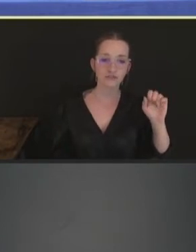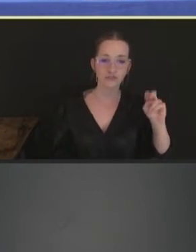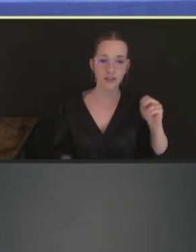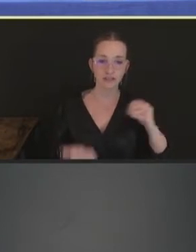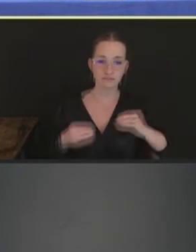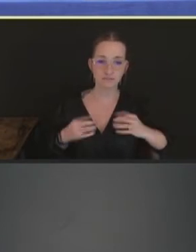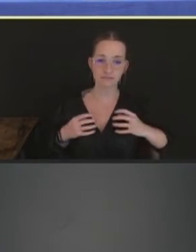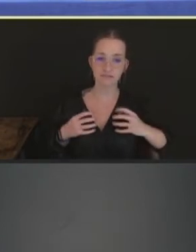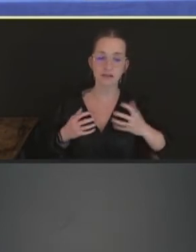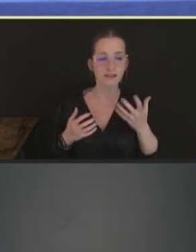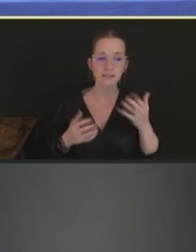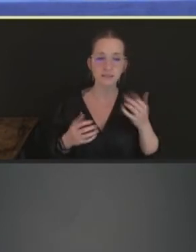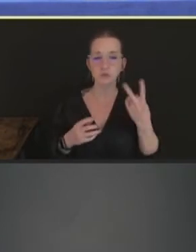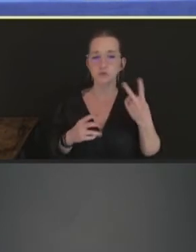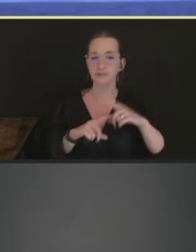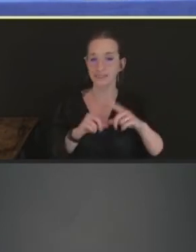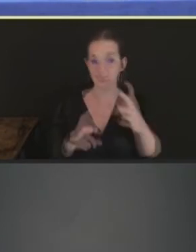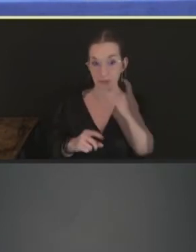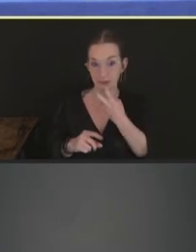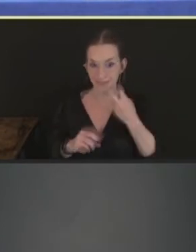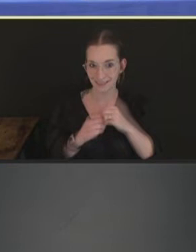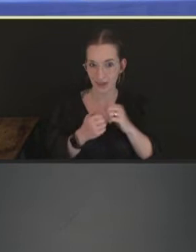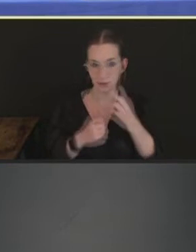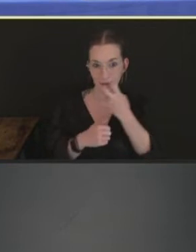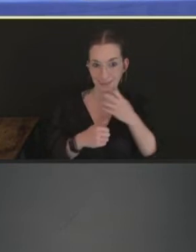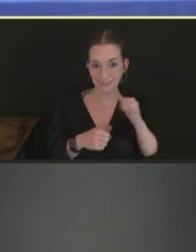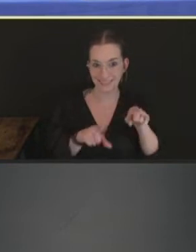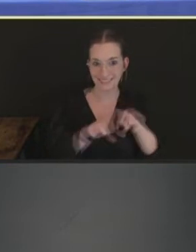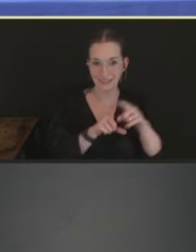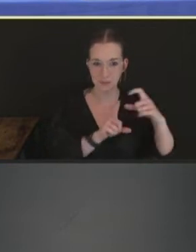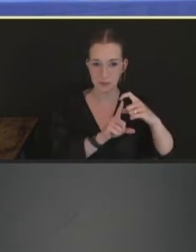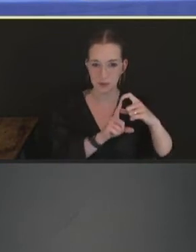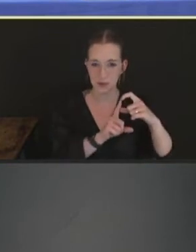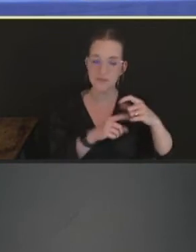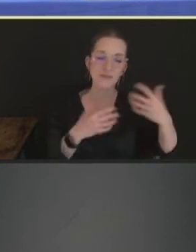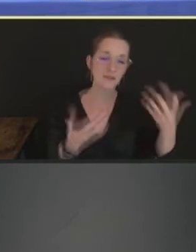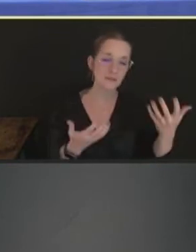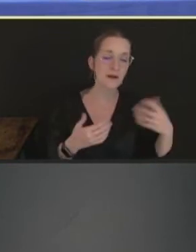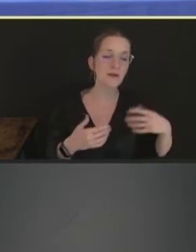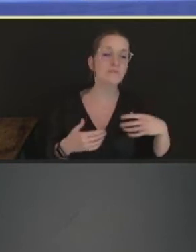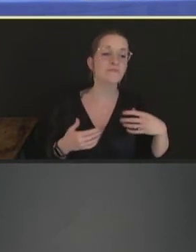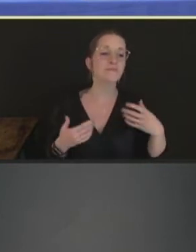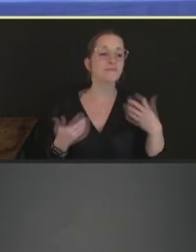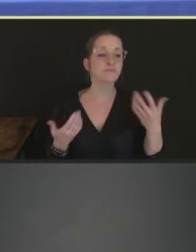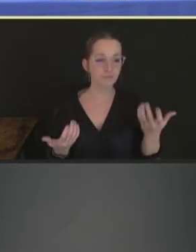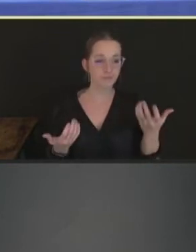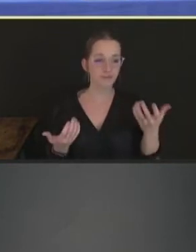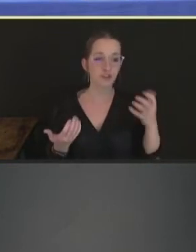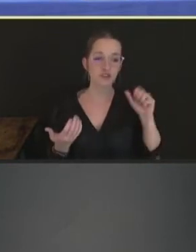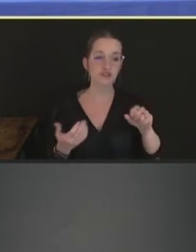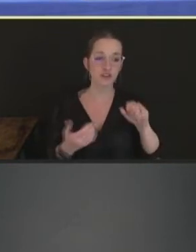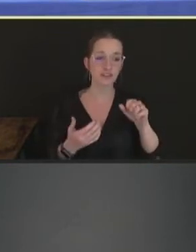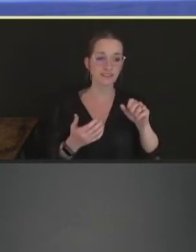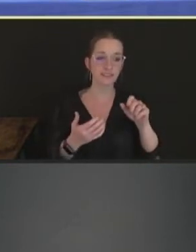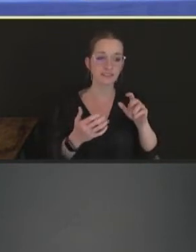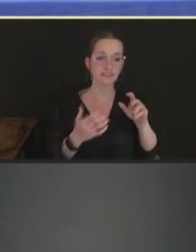So, I guess it's open to variation in pronunciation.